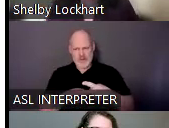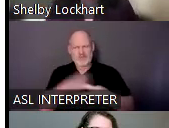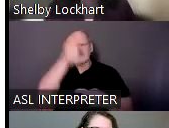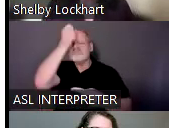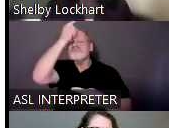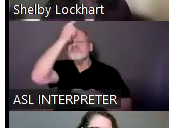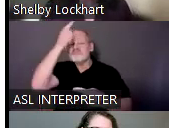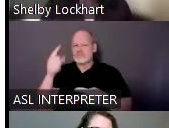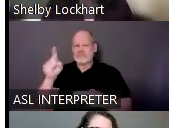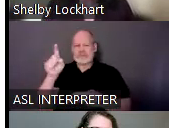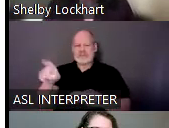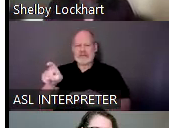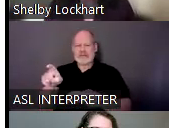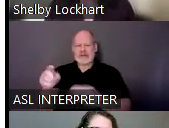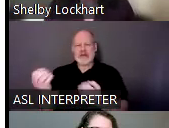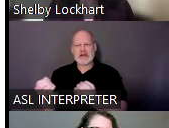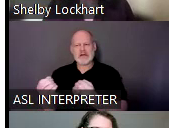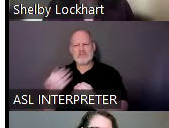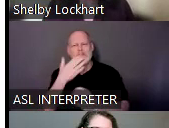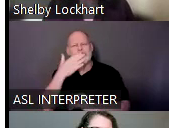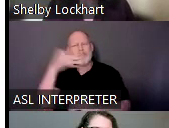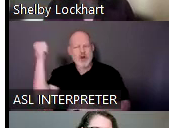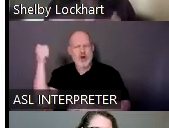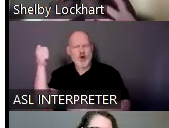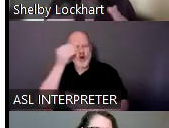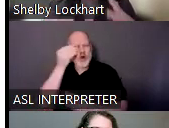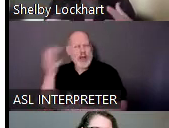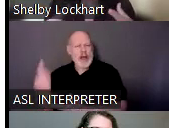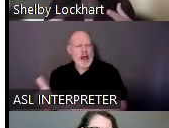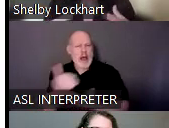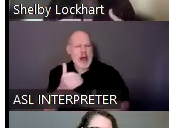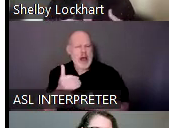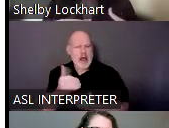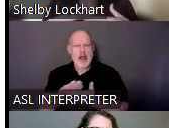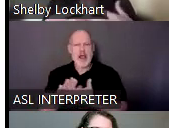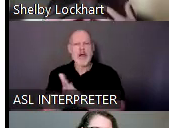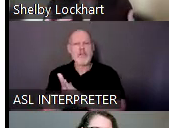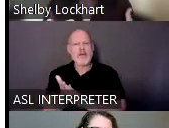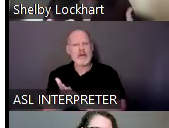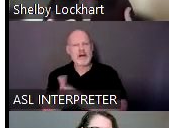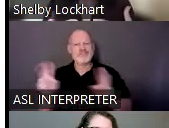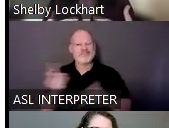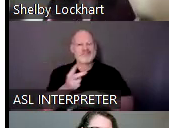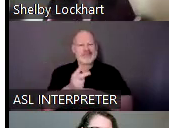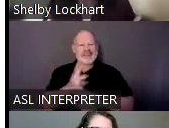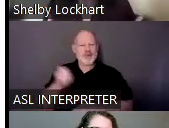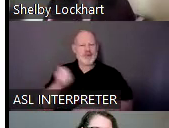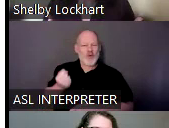better data and data champions, stewards of that data, people who can get visual data to